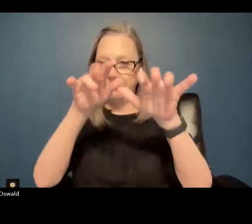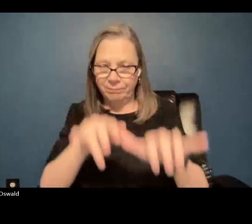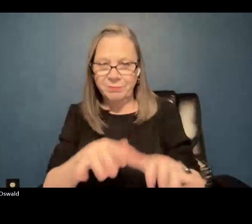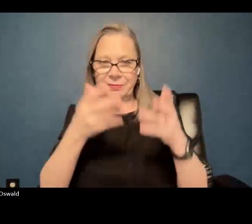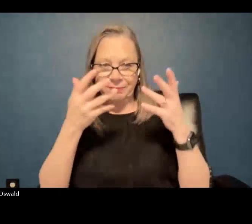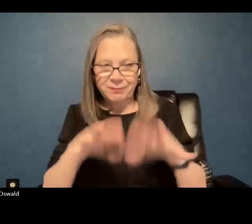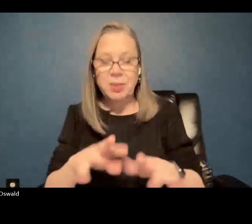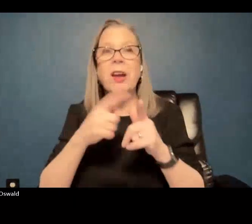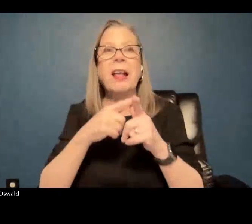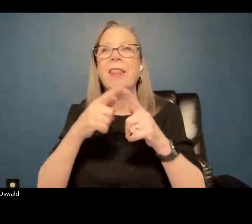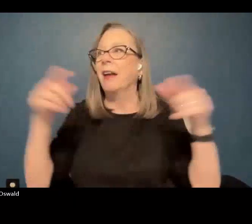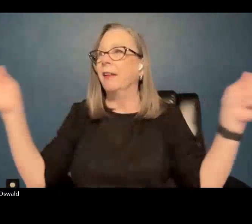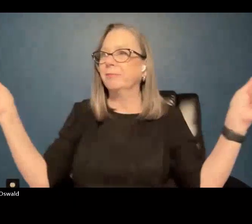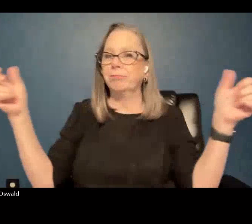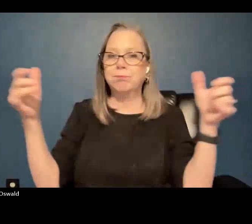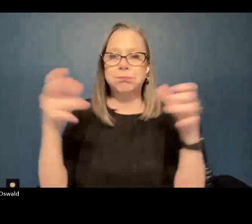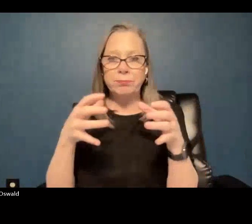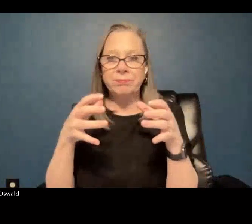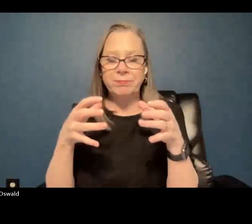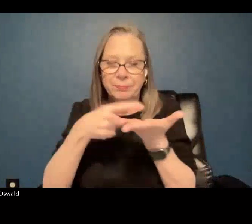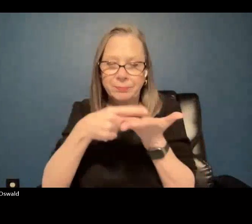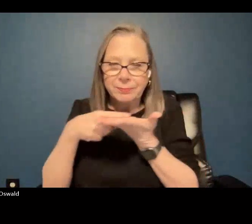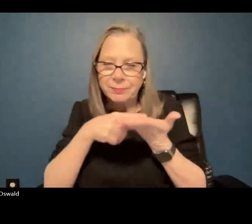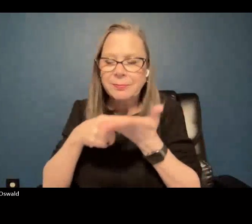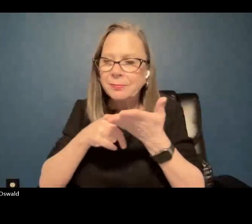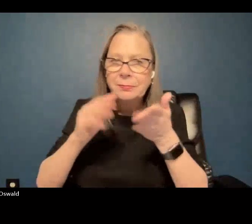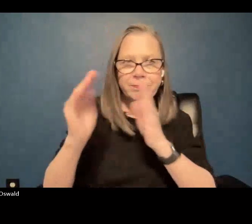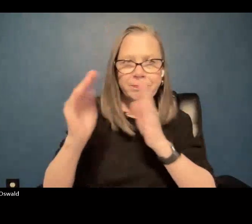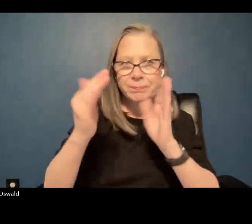So it was a really great opportunity for us to break down our silos,